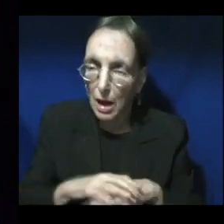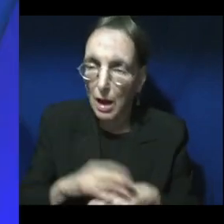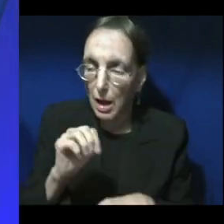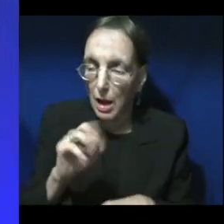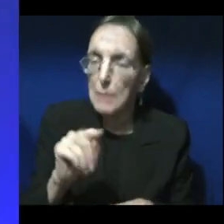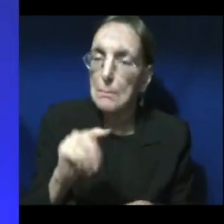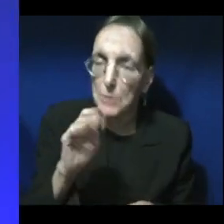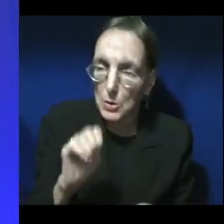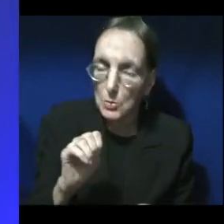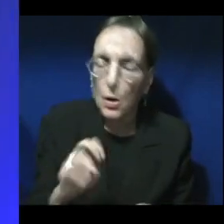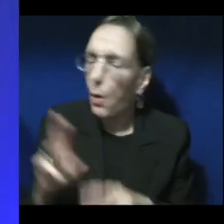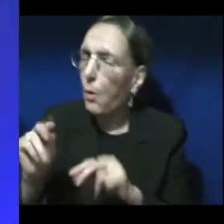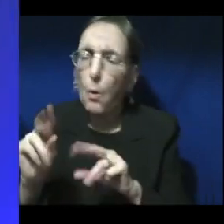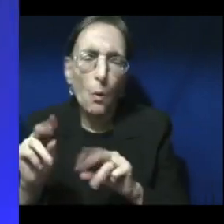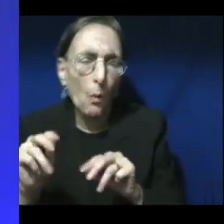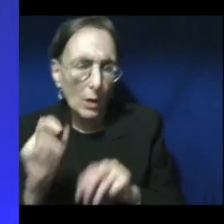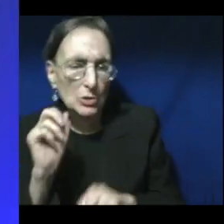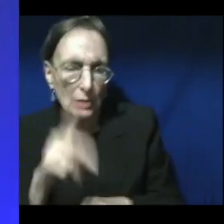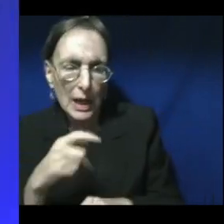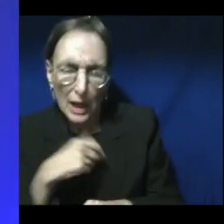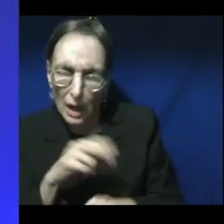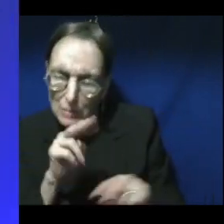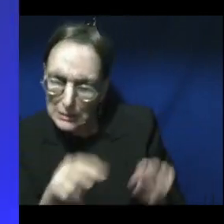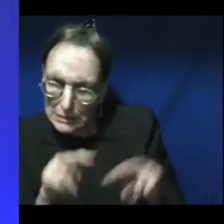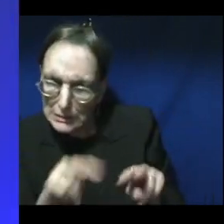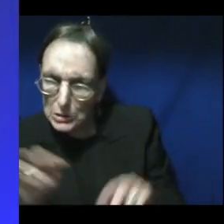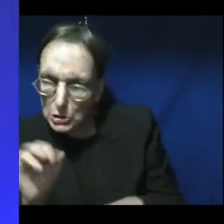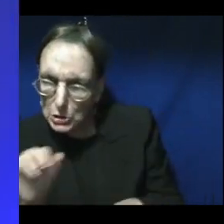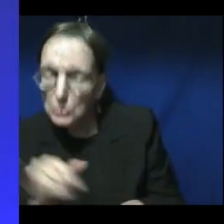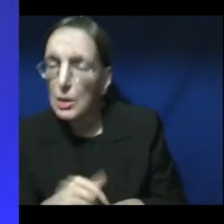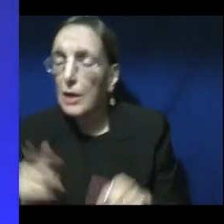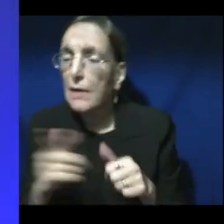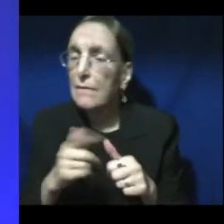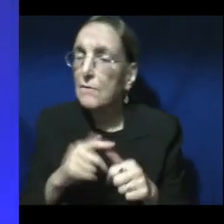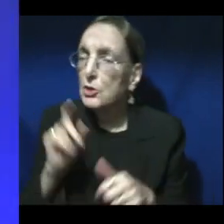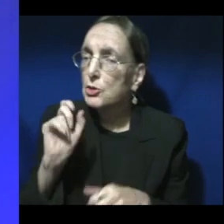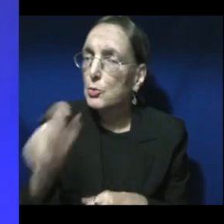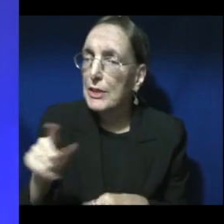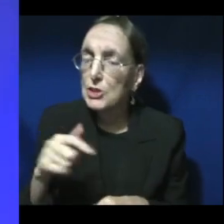So the first question I have is I actually work at a research organization. I